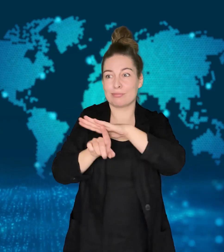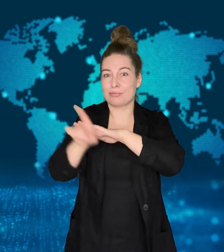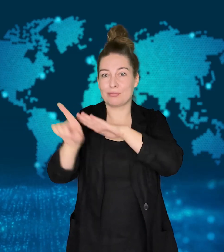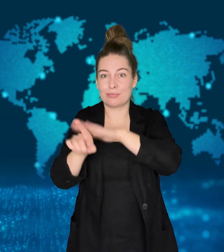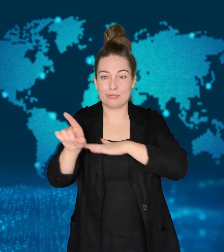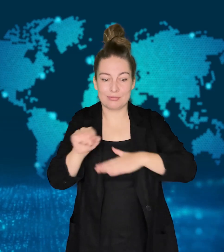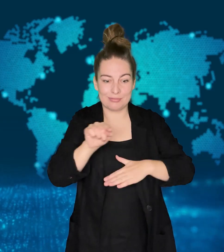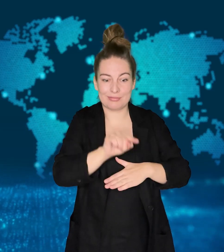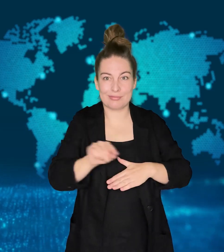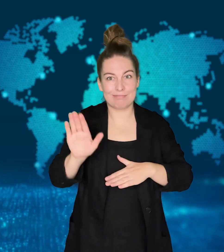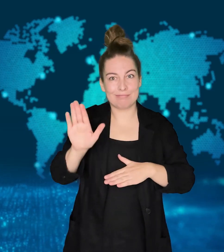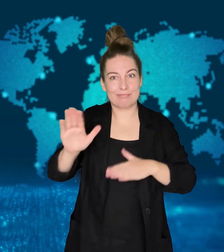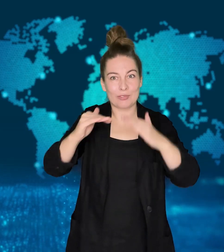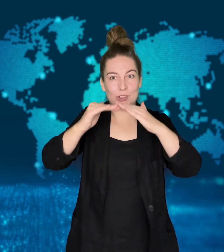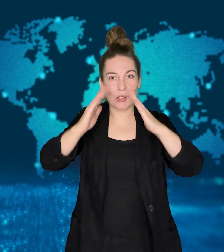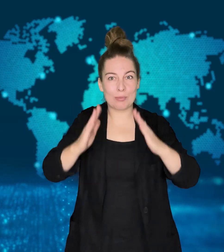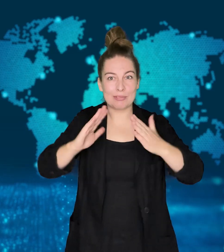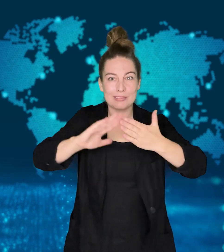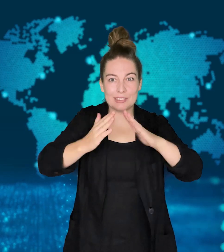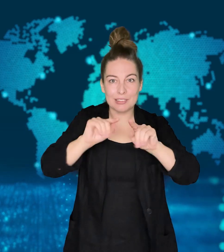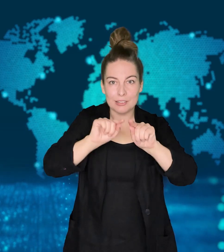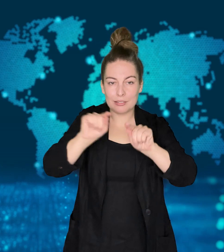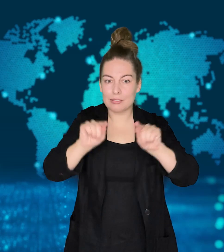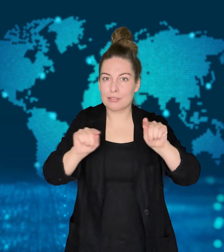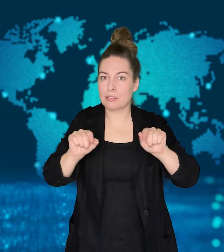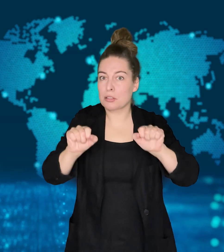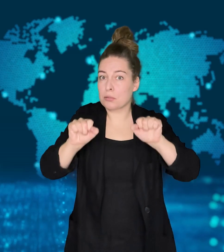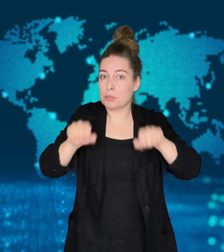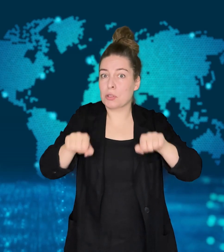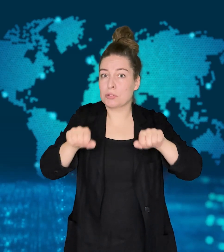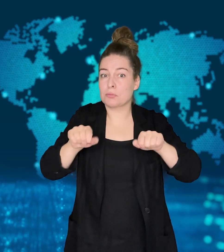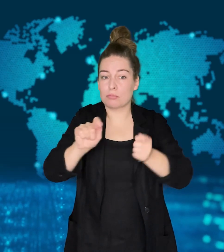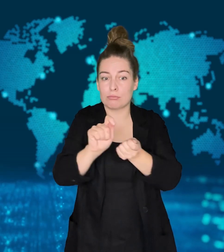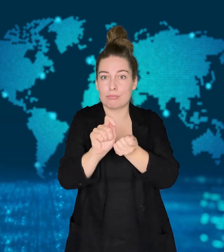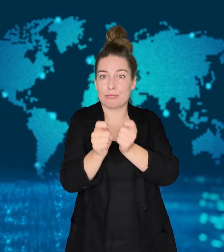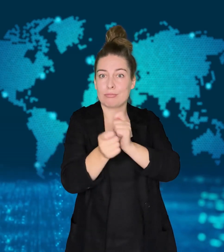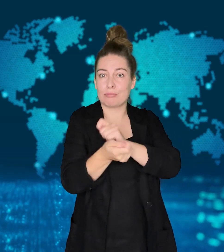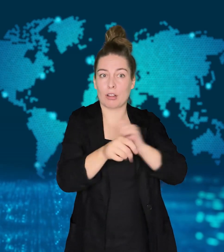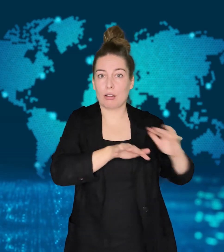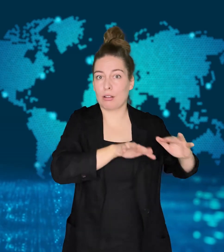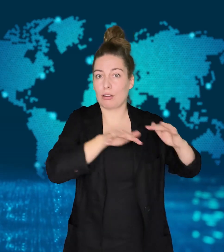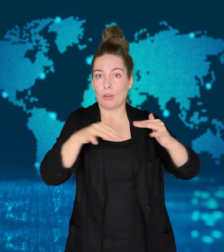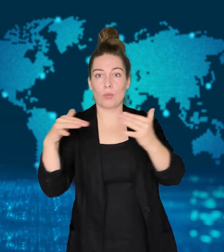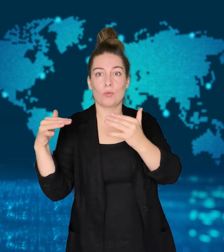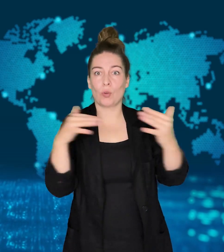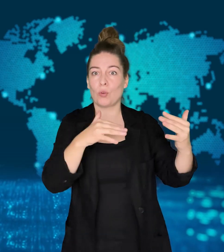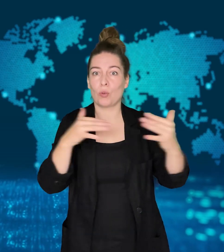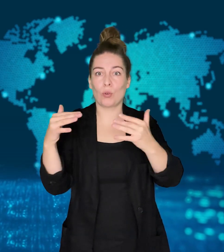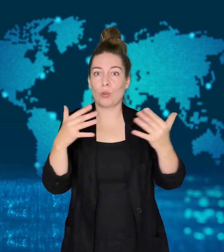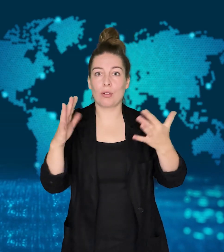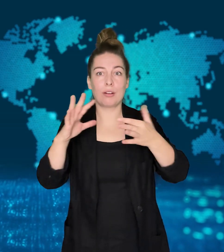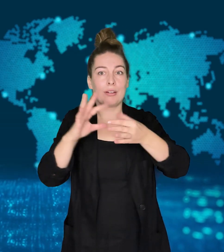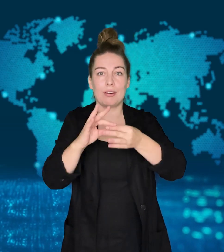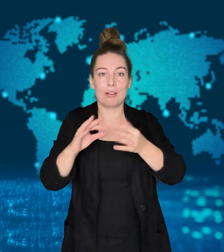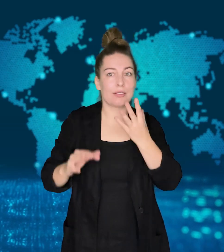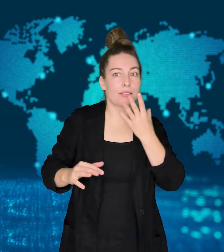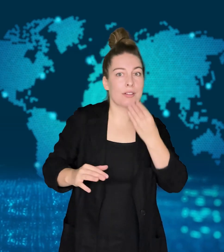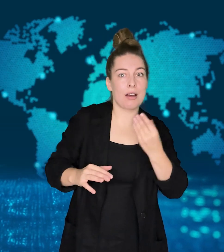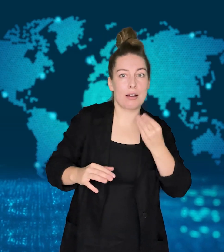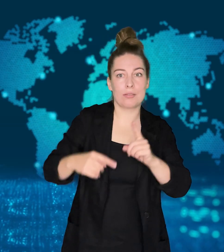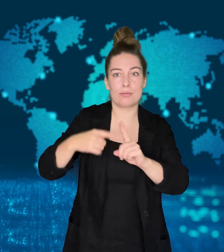the capital of Lebanon.